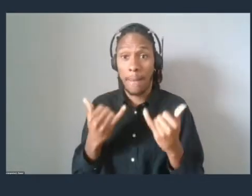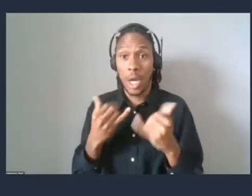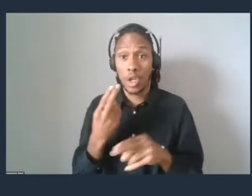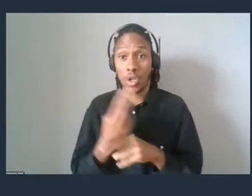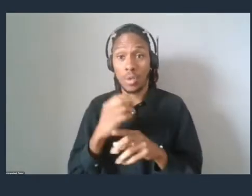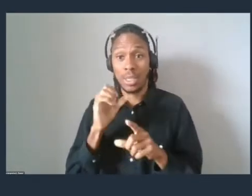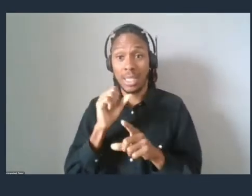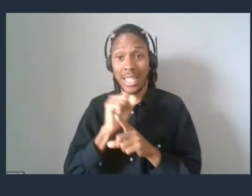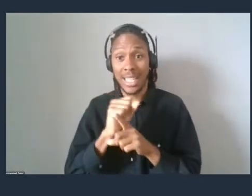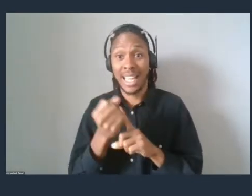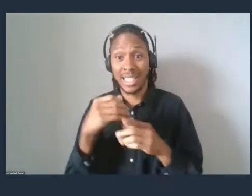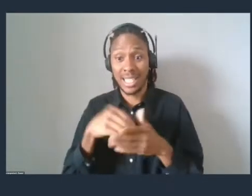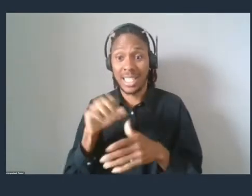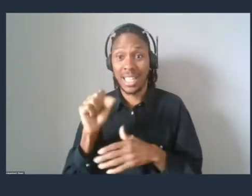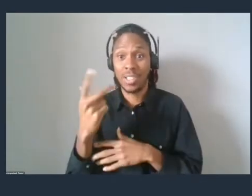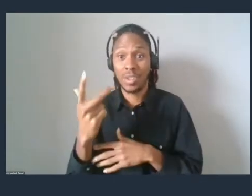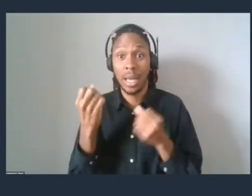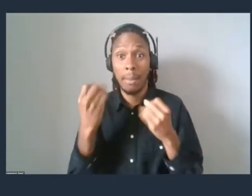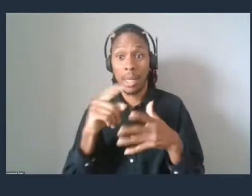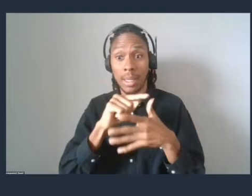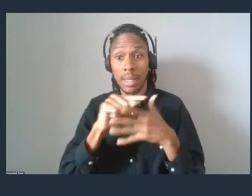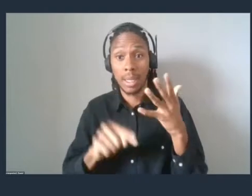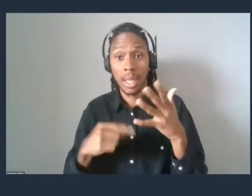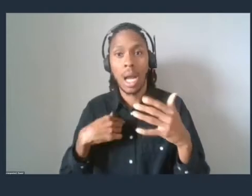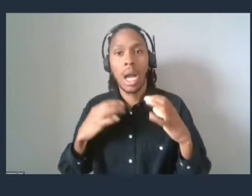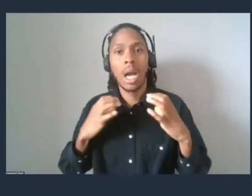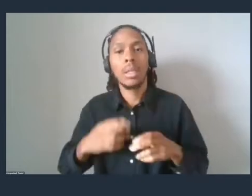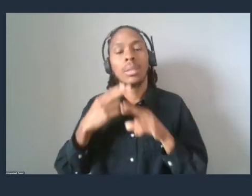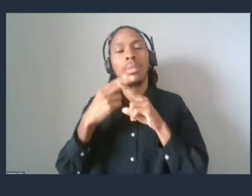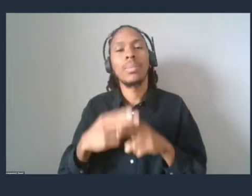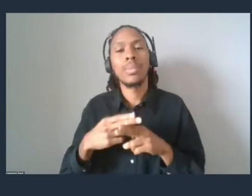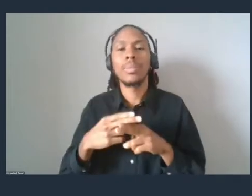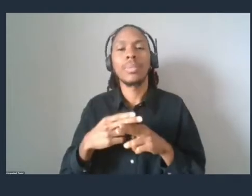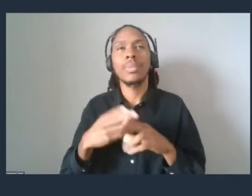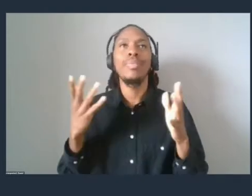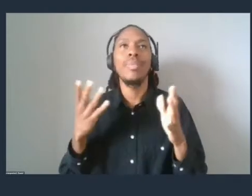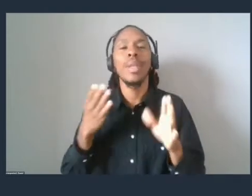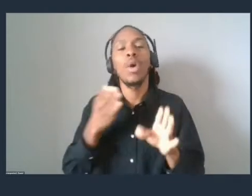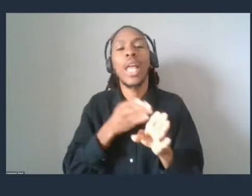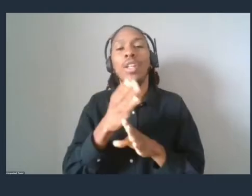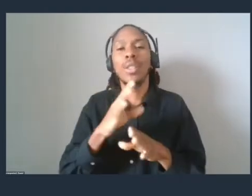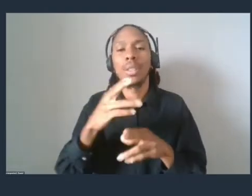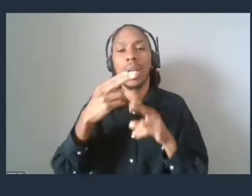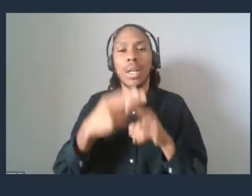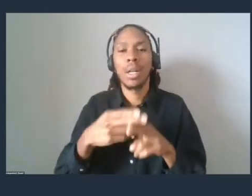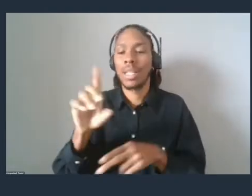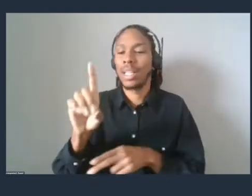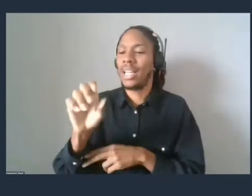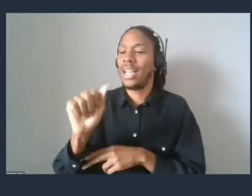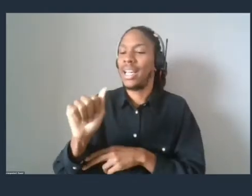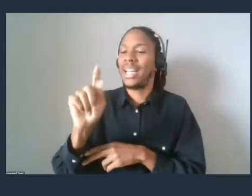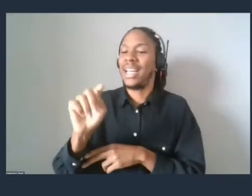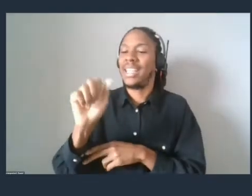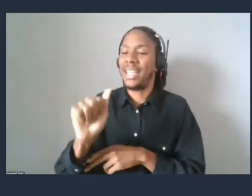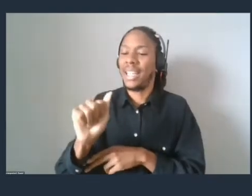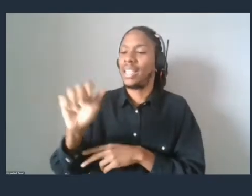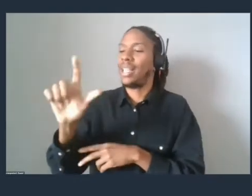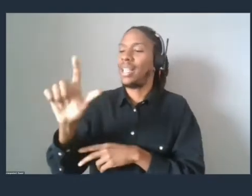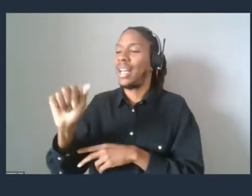a lot of them are what our customers call, what the industry calls a data lake. Now, a data lake kind of evokes this image